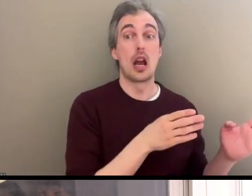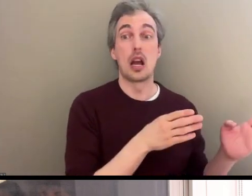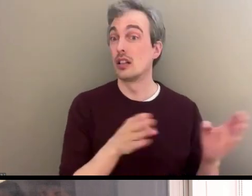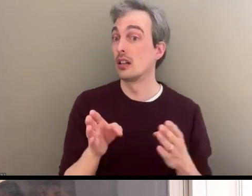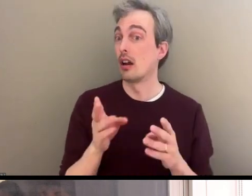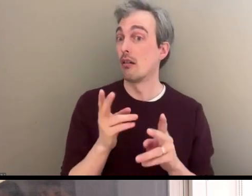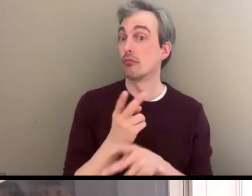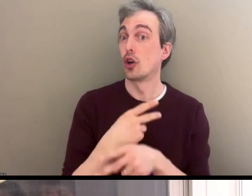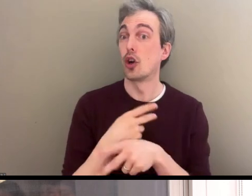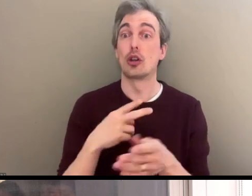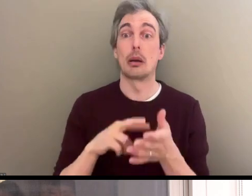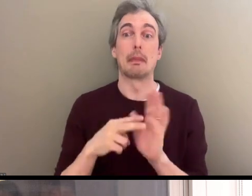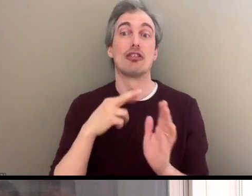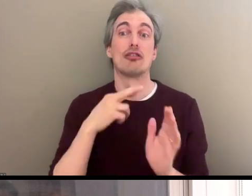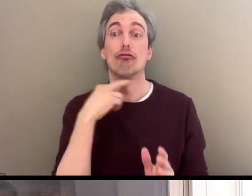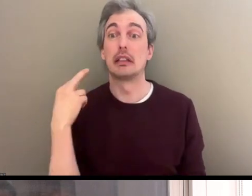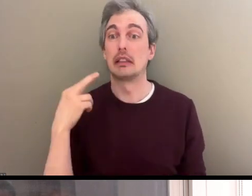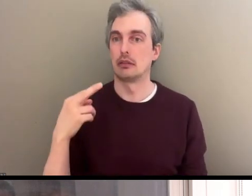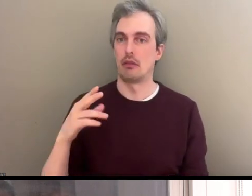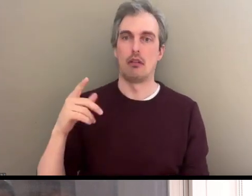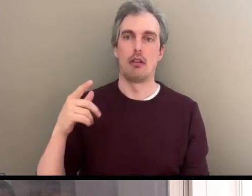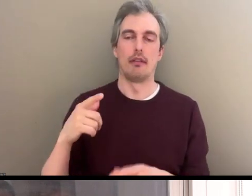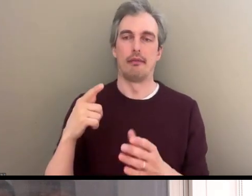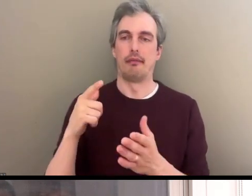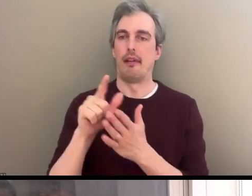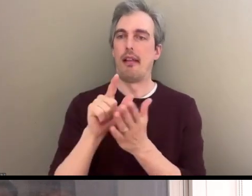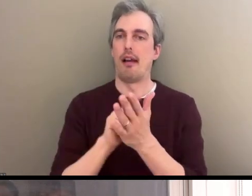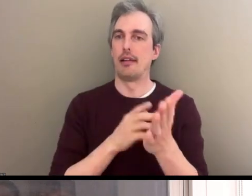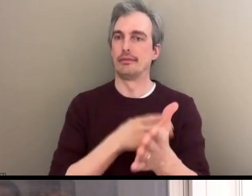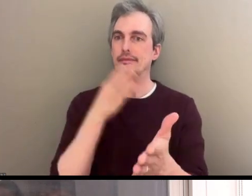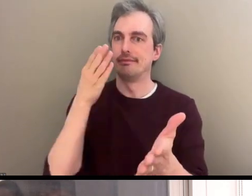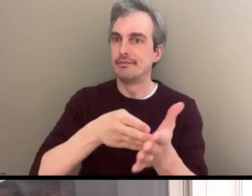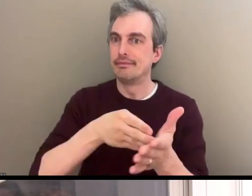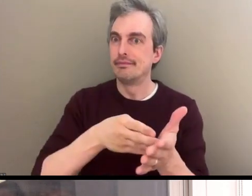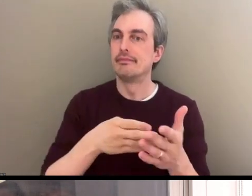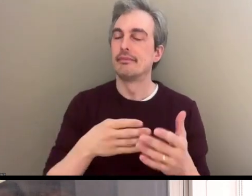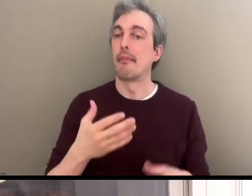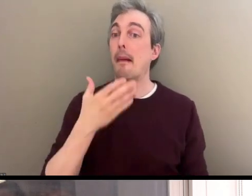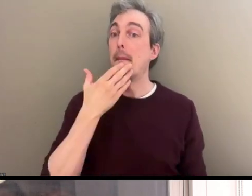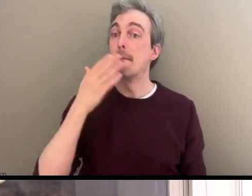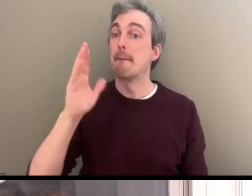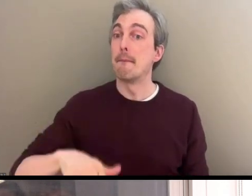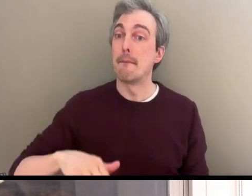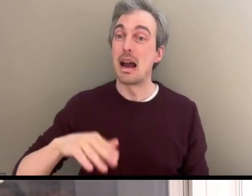to bad PR, with people discovering that you have shipped inaccessible code or an accessible product.